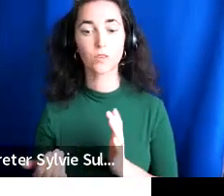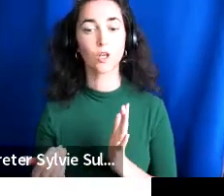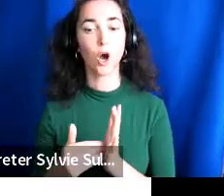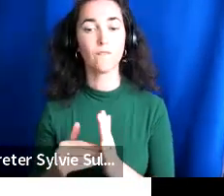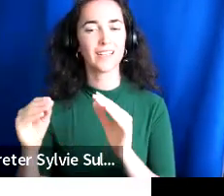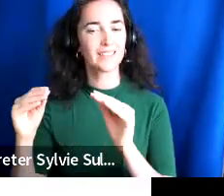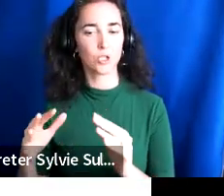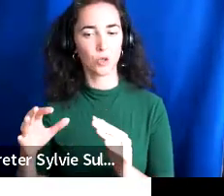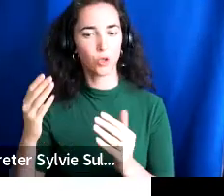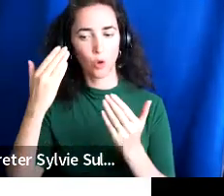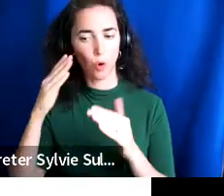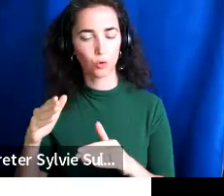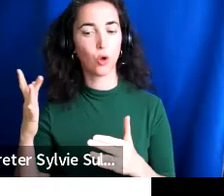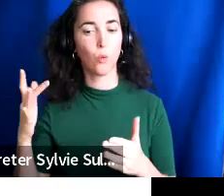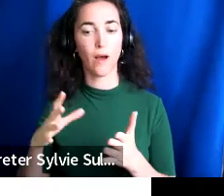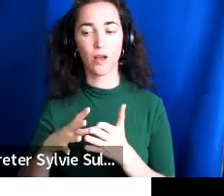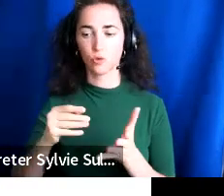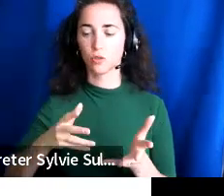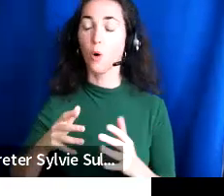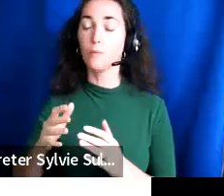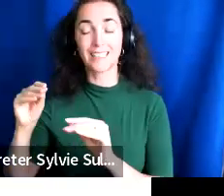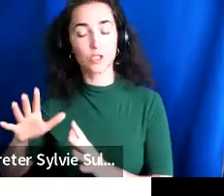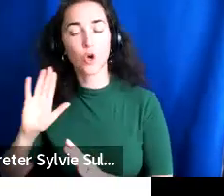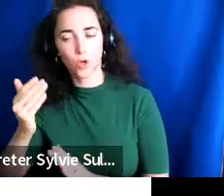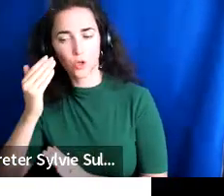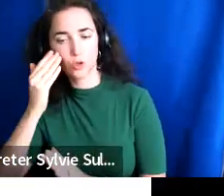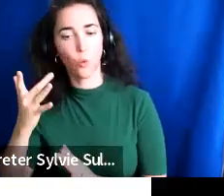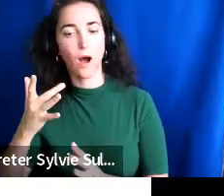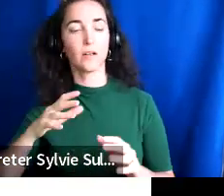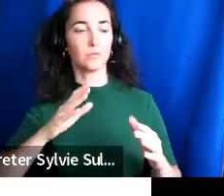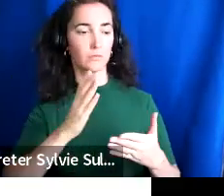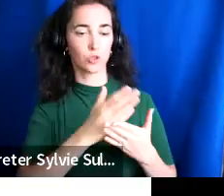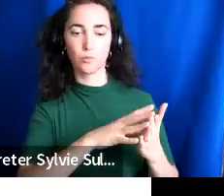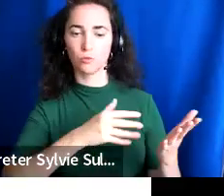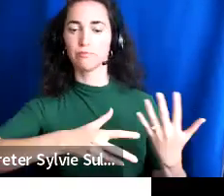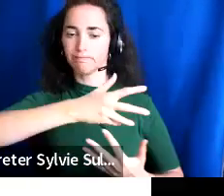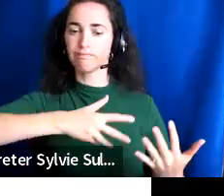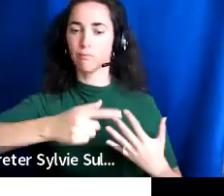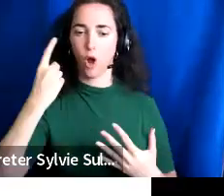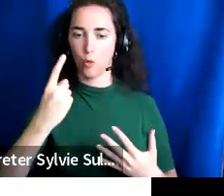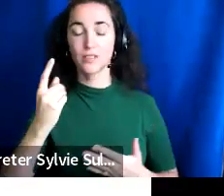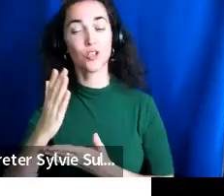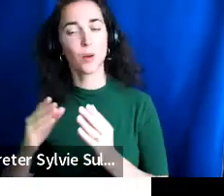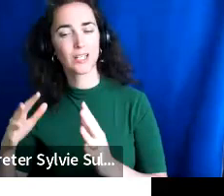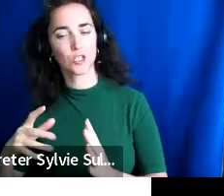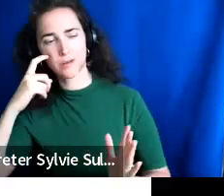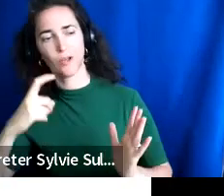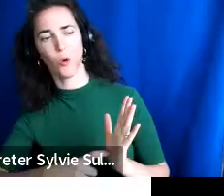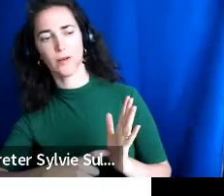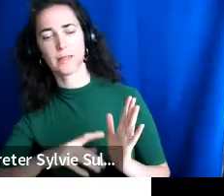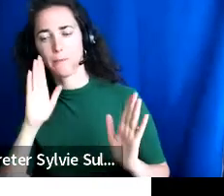with their students, are more regiment, the more observant than others.